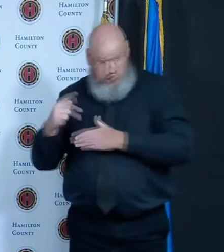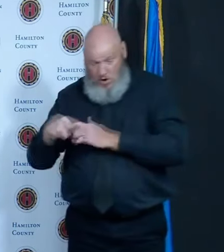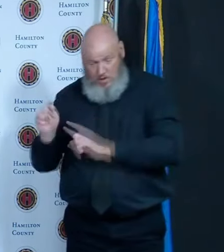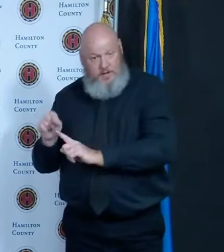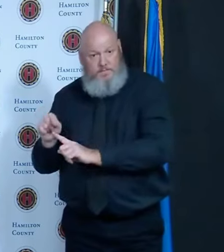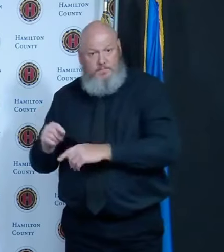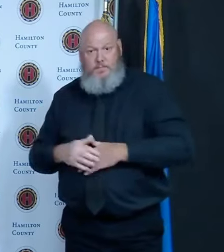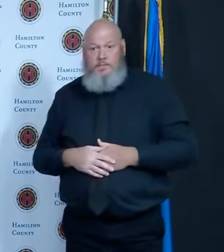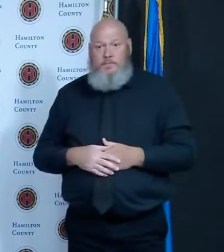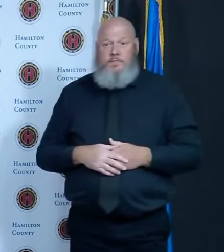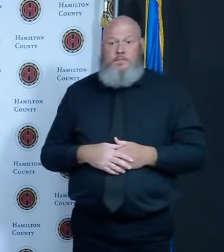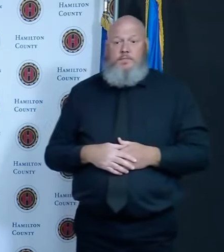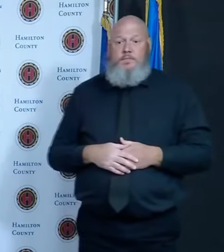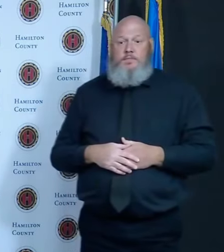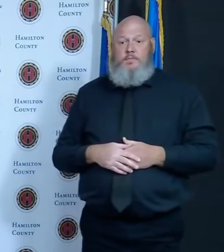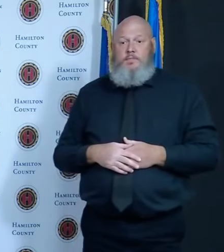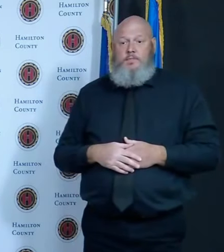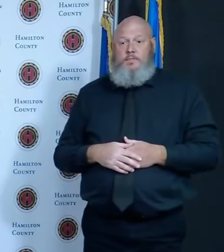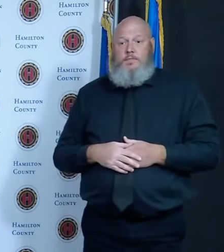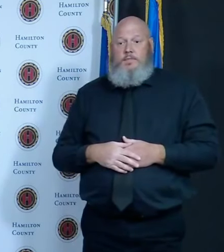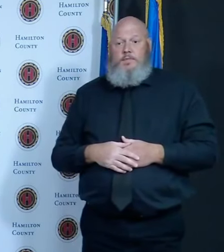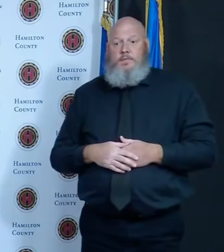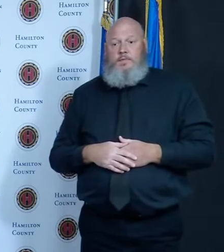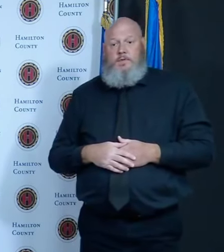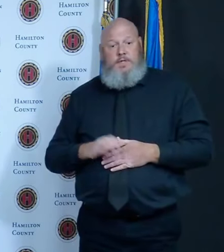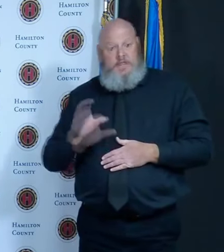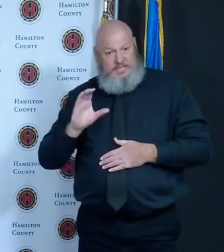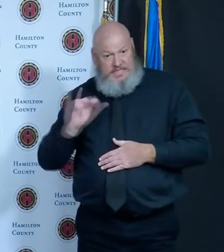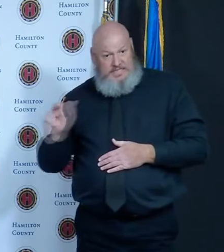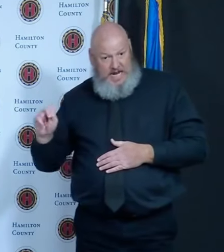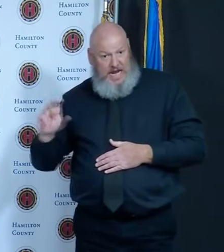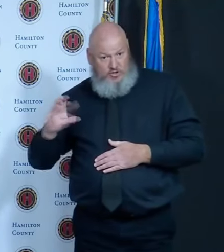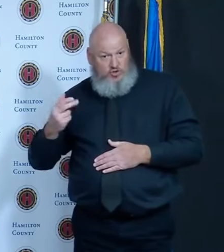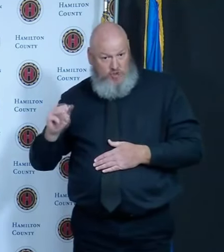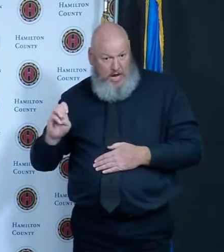organization completely pivoted the work that we were doing and you know a month